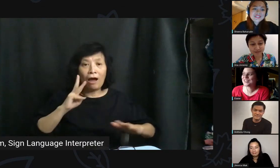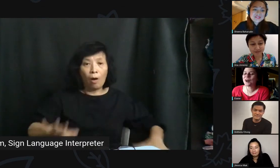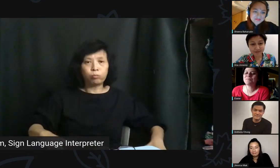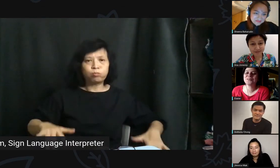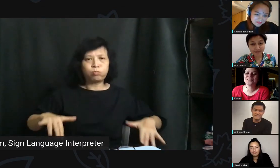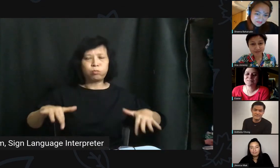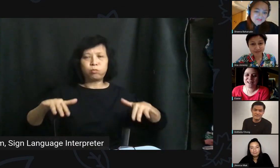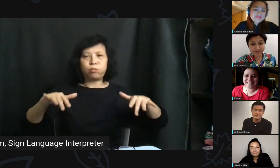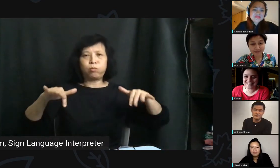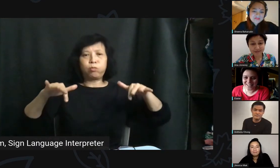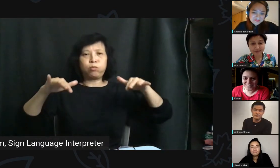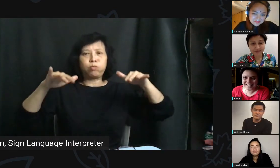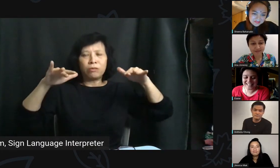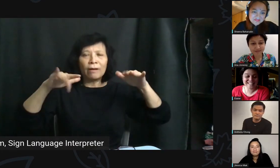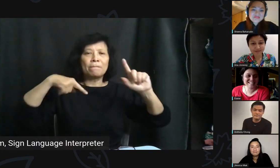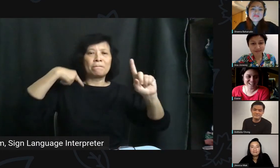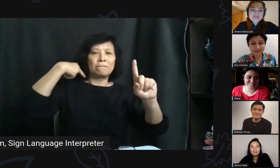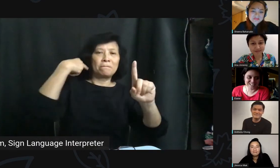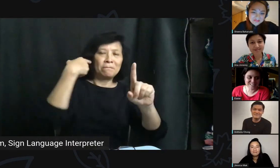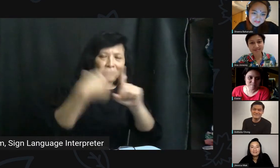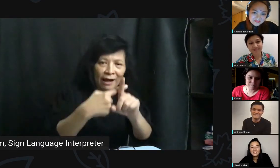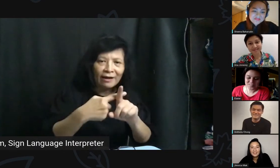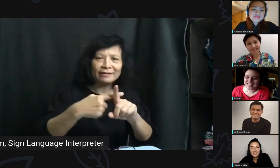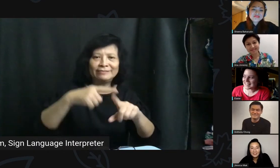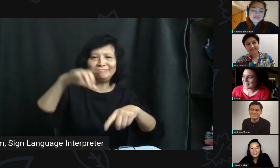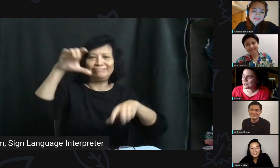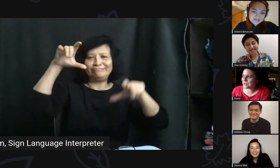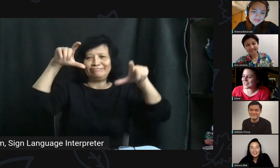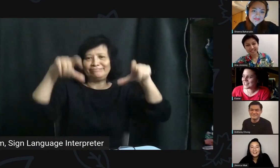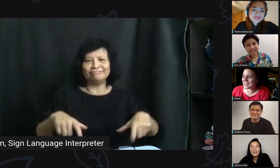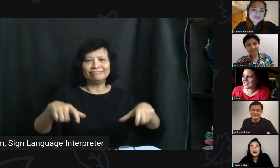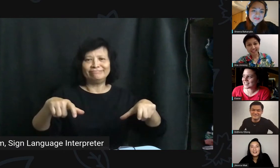on top of the pandemic in Sabah, it was just-